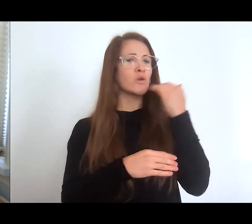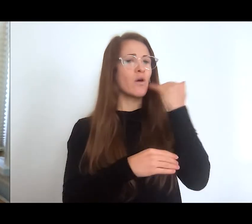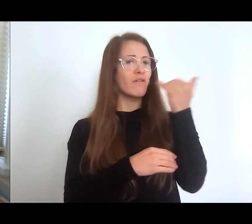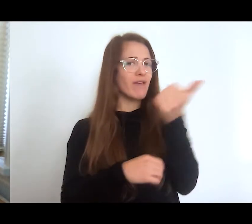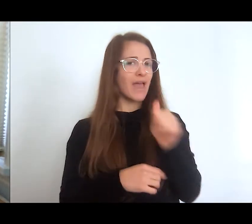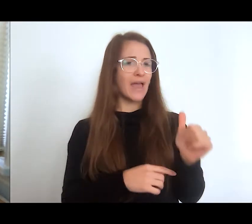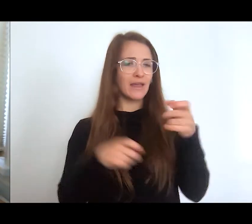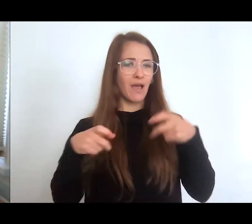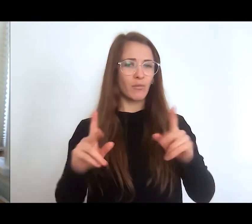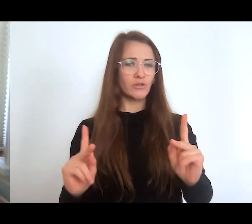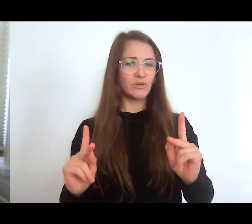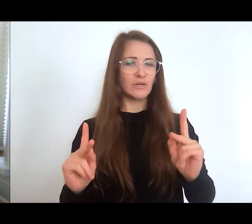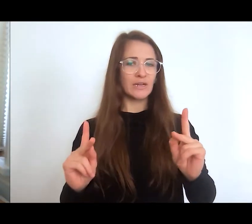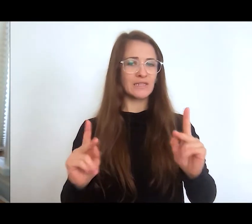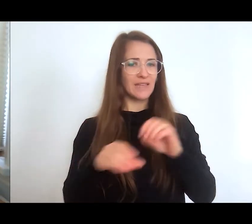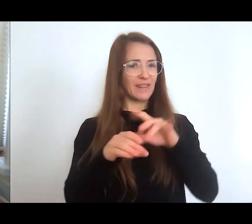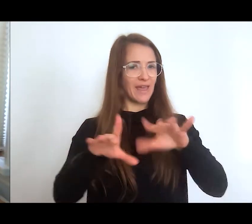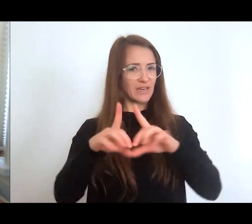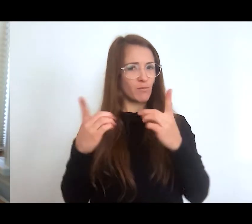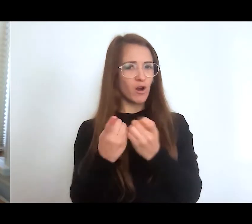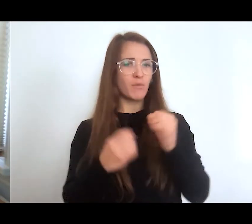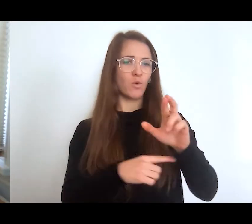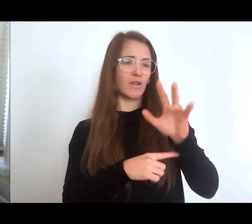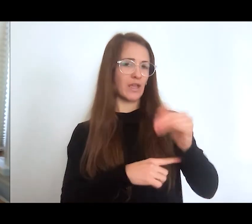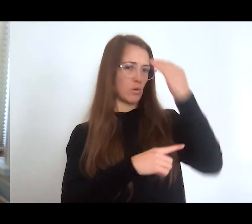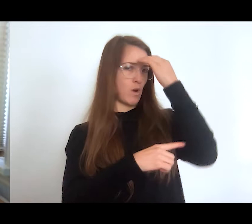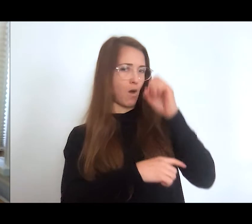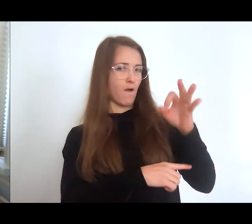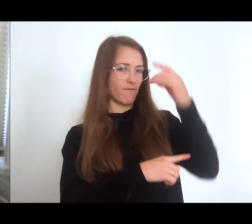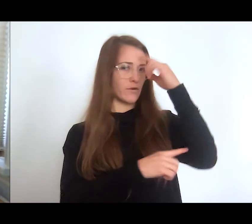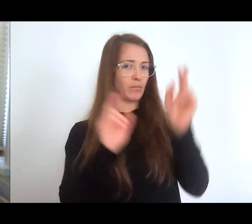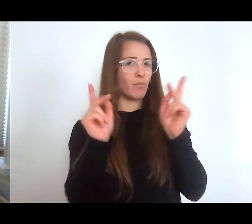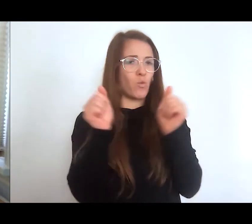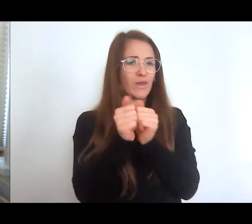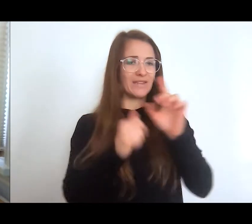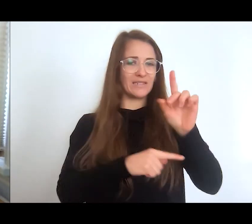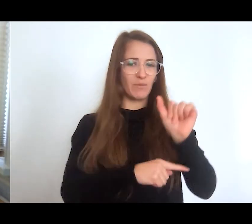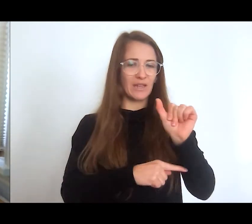THAT POPULATION, DO YOU KNOW IF THERE ARE ANY OPPORTUNITIES IN THAT DEPARTMENT OR THAT YOU KNOW